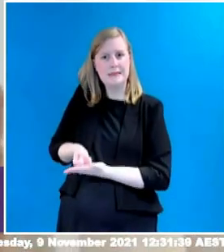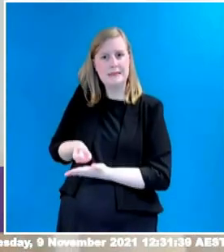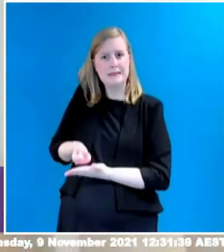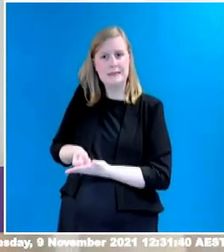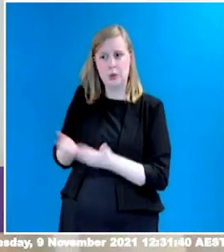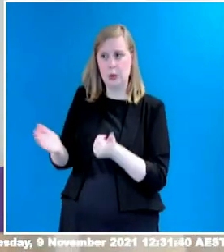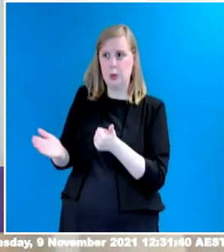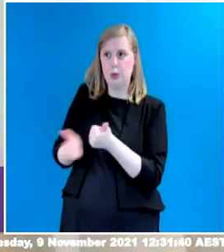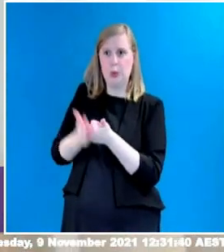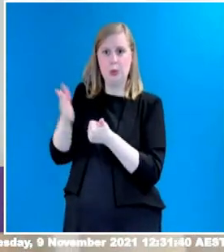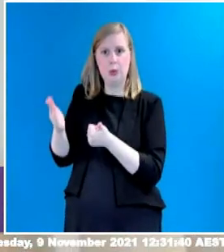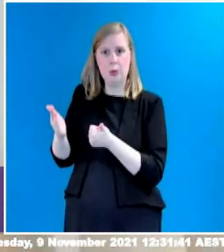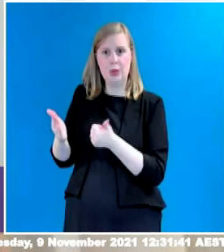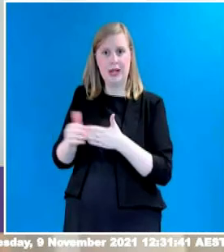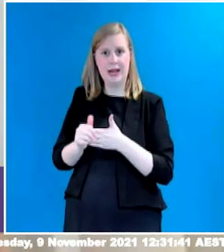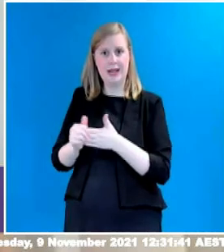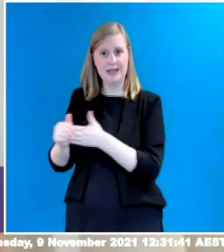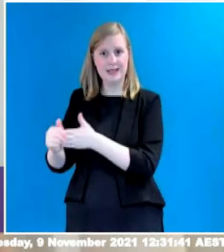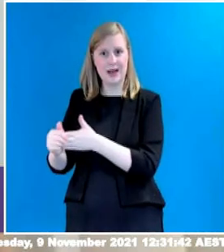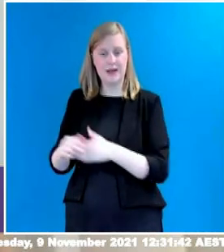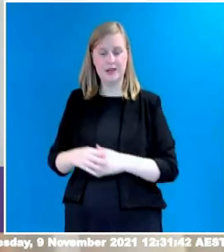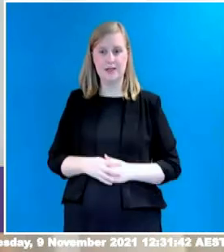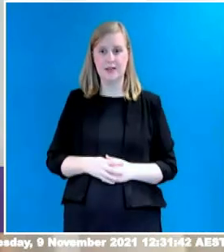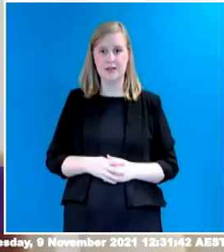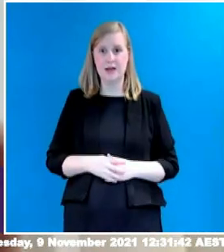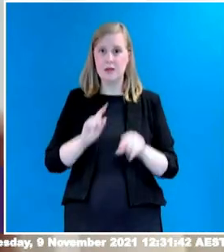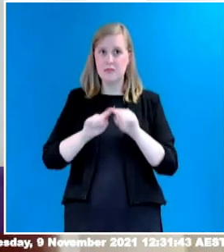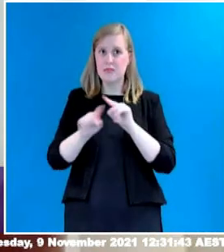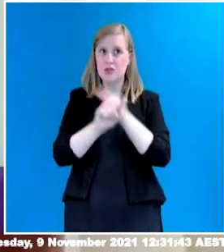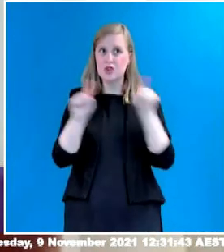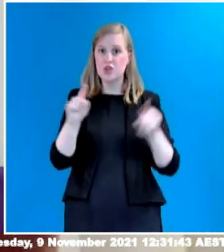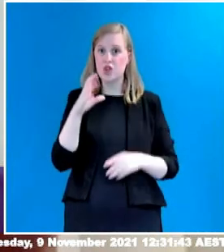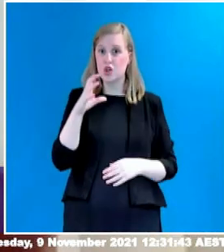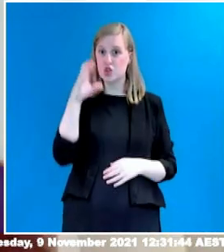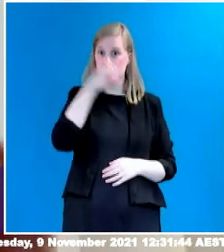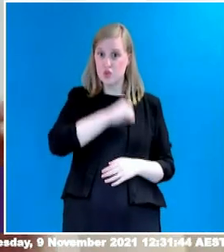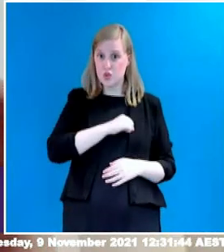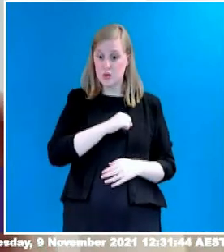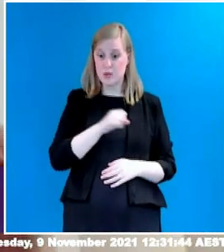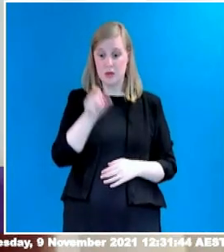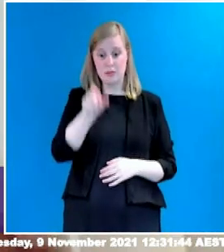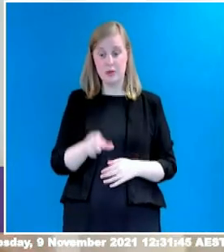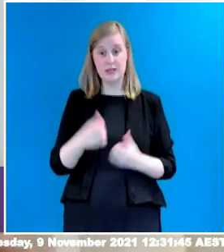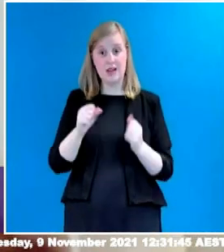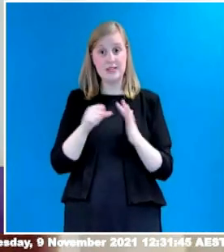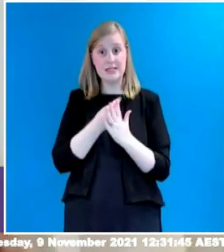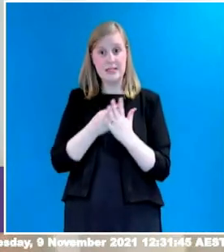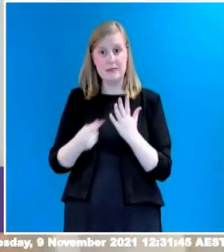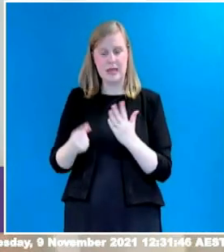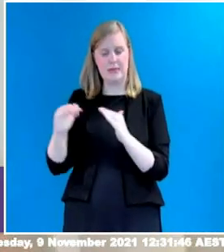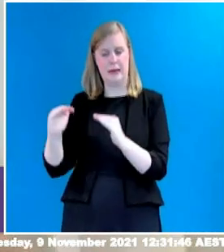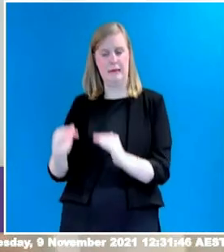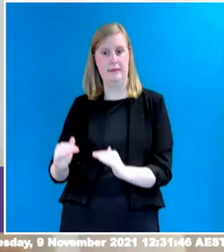The assumption is that disabled people are all not in these places because we are not ready.